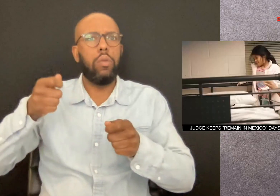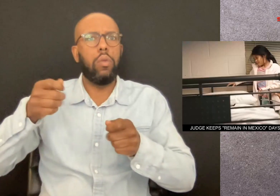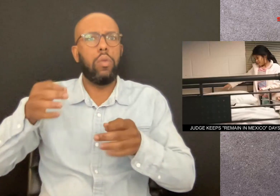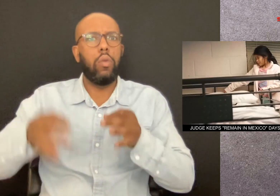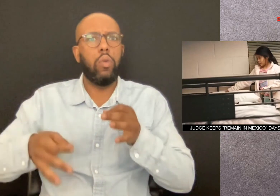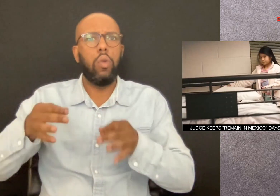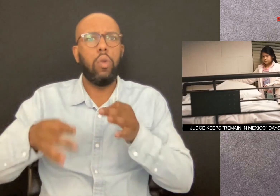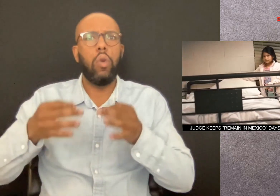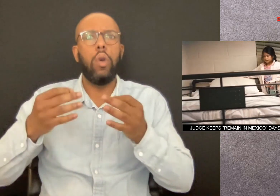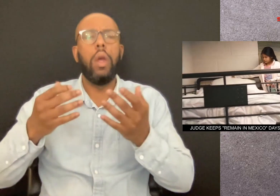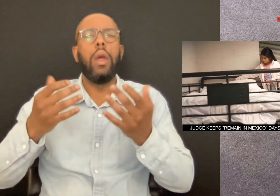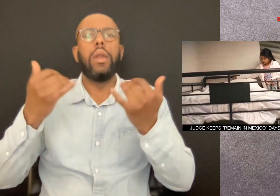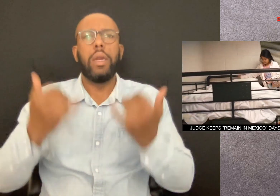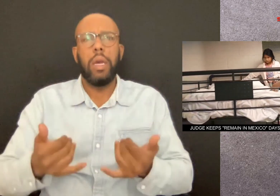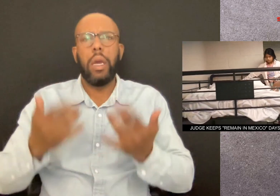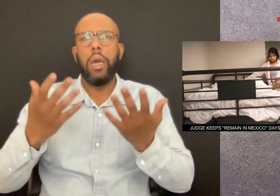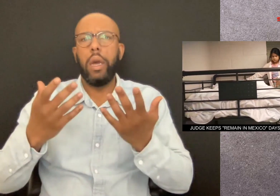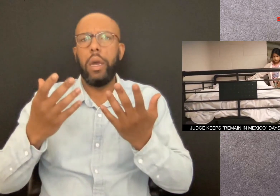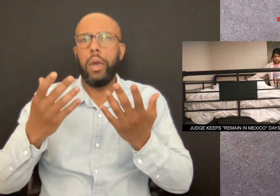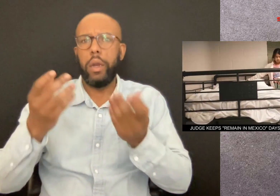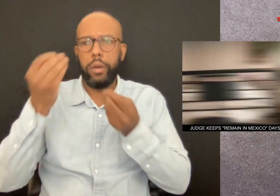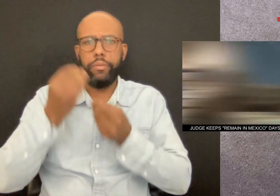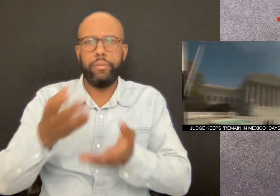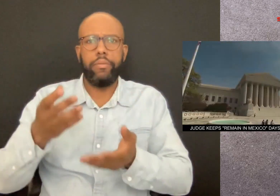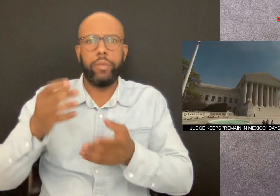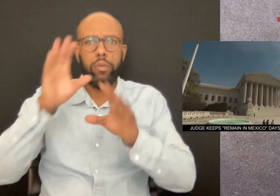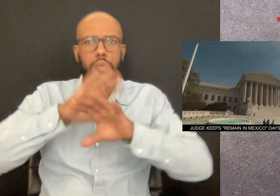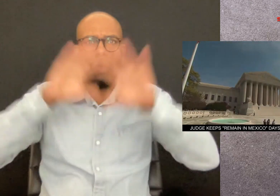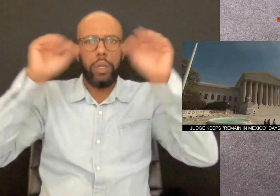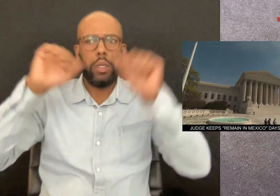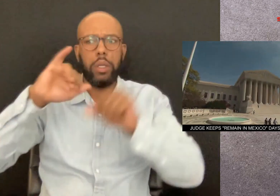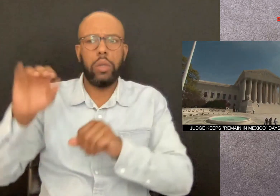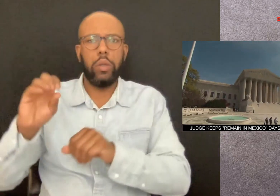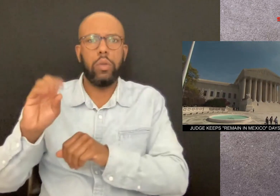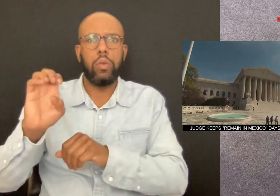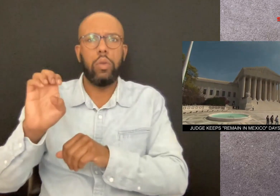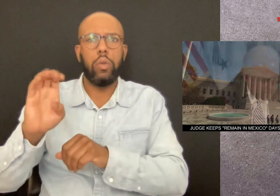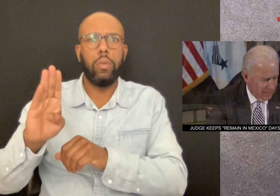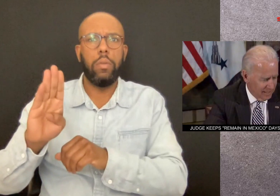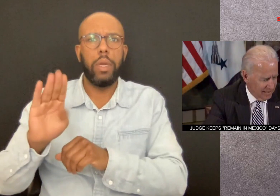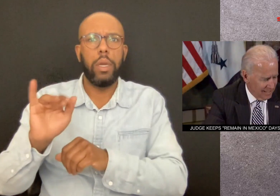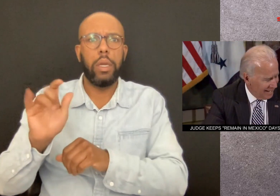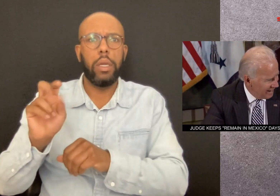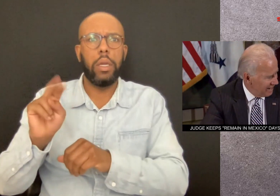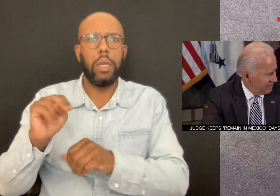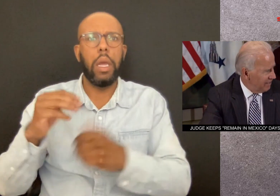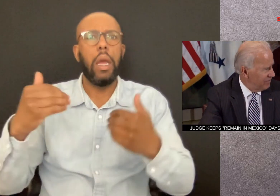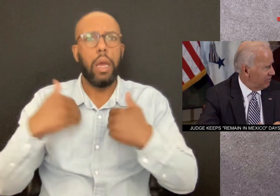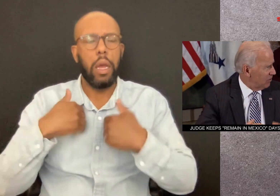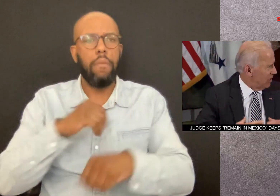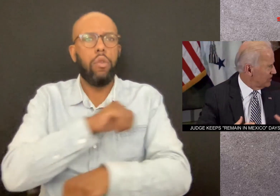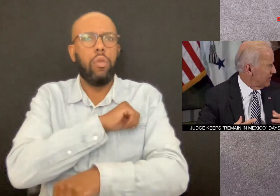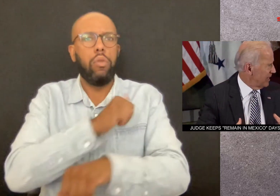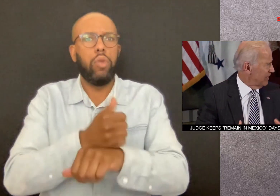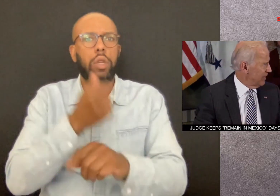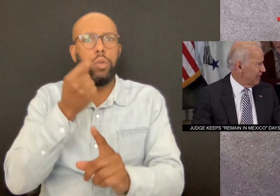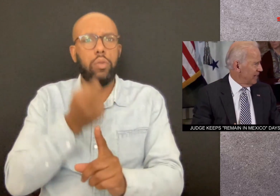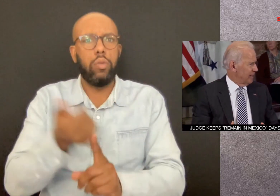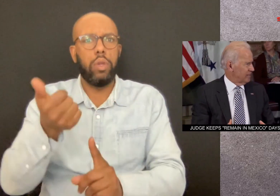the US Supreme Court initially ruled President Joe Biden had the authority to get rid of it